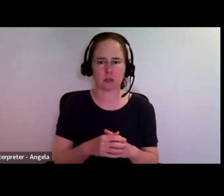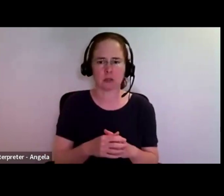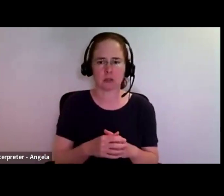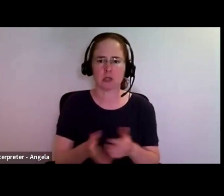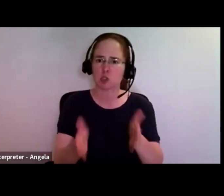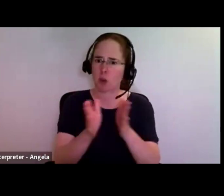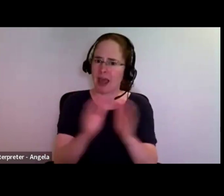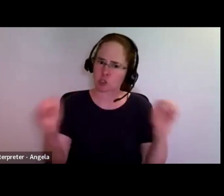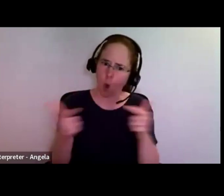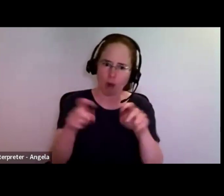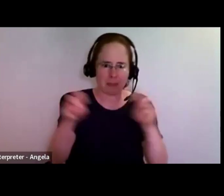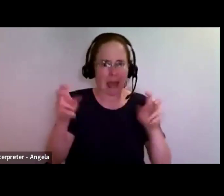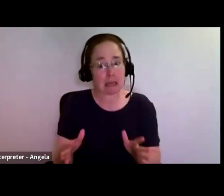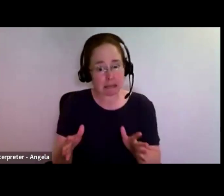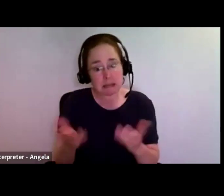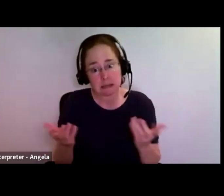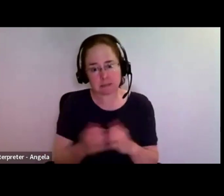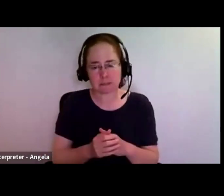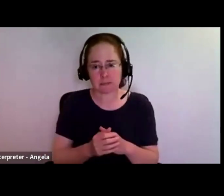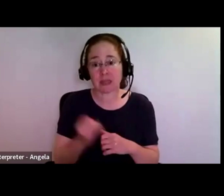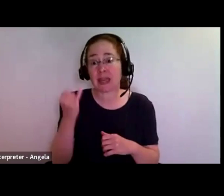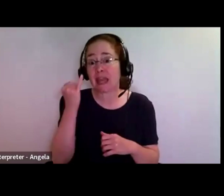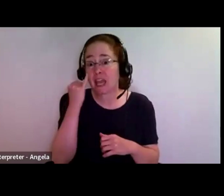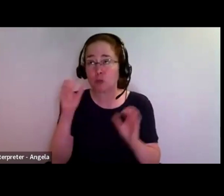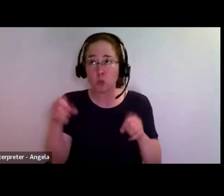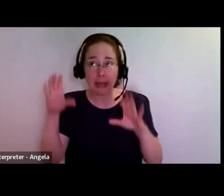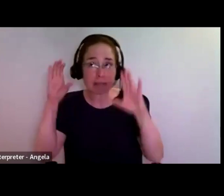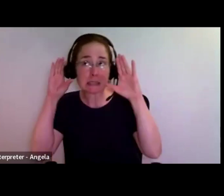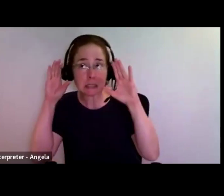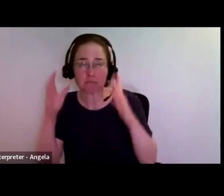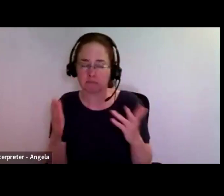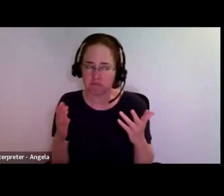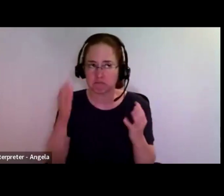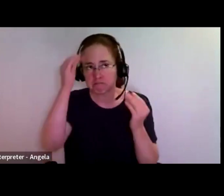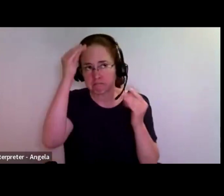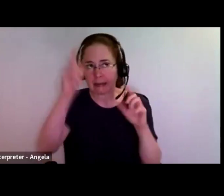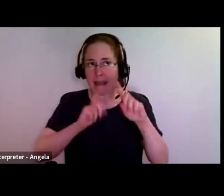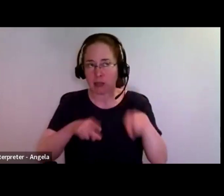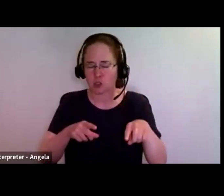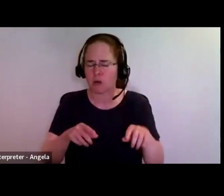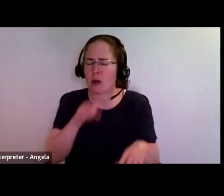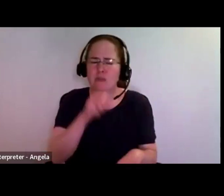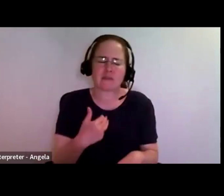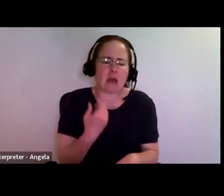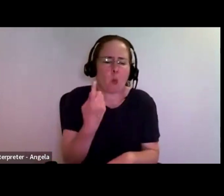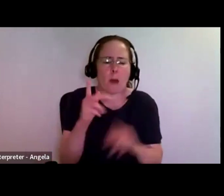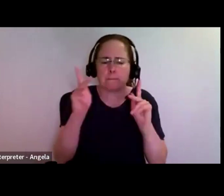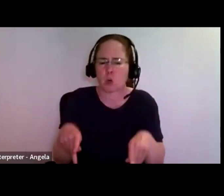for all you panelists, so if you can listen in this is a question that I'd love to have at least one person be able to reflect on